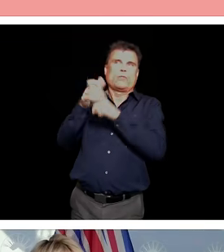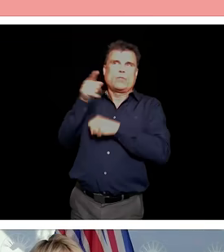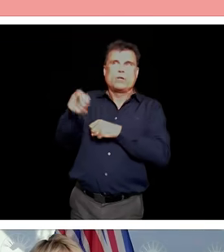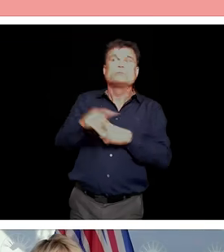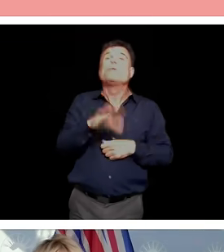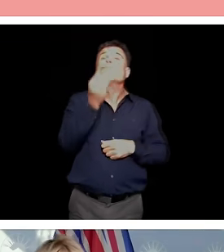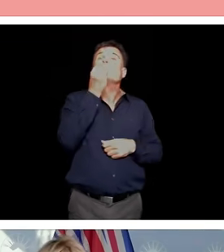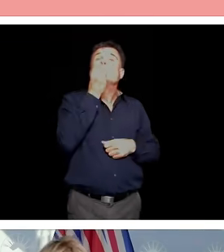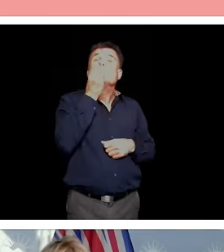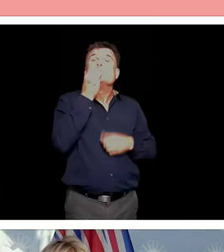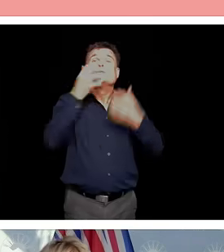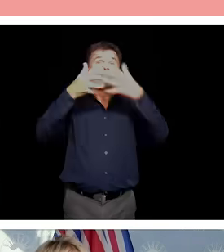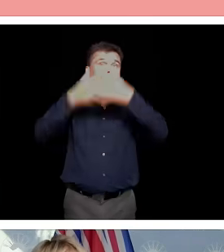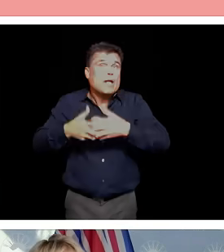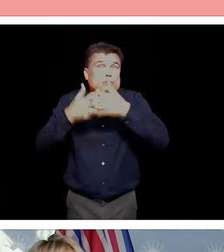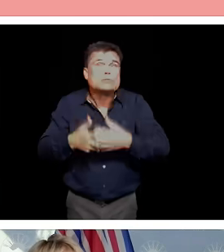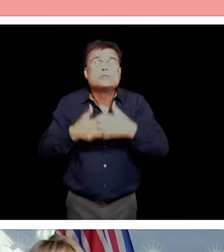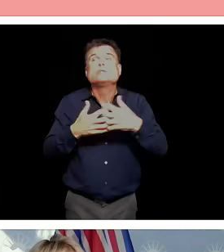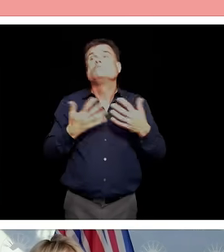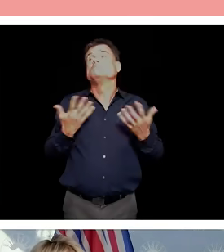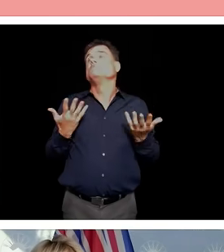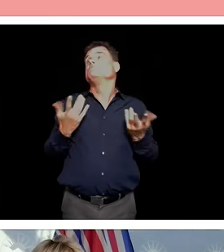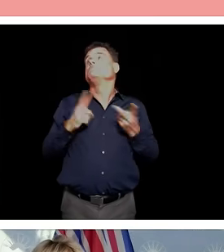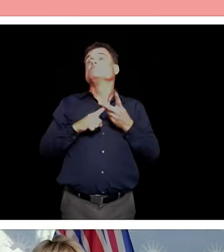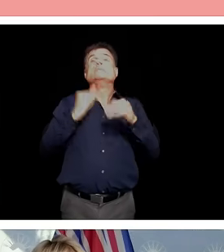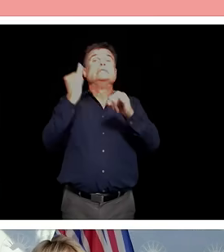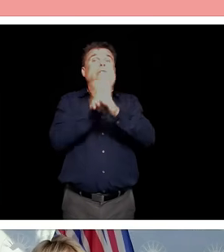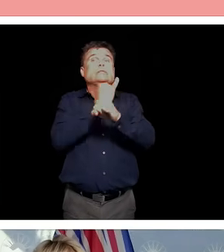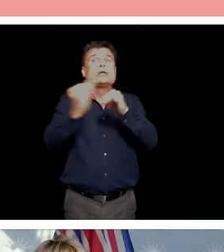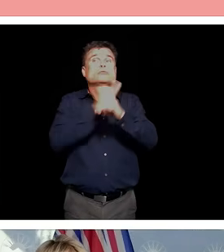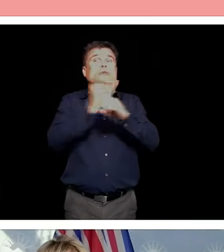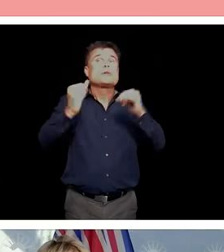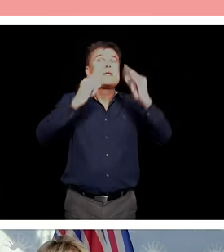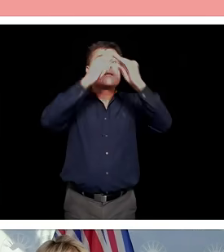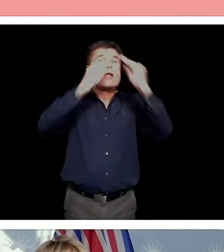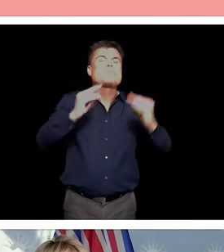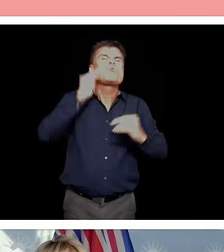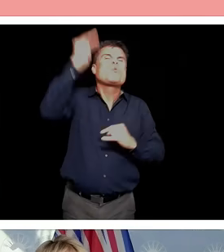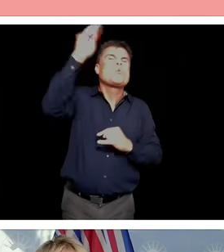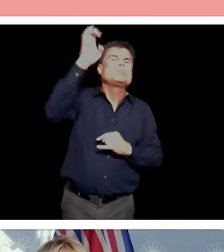. We have two new healthcare outbreaks both would have a single person.